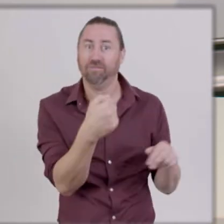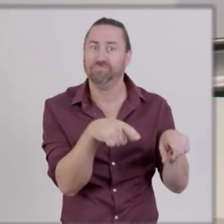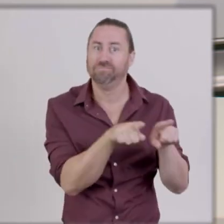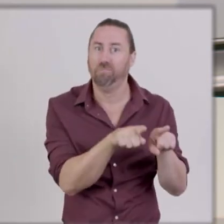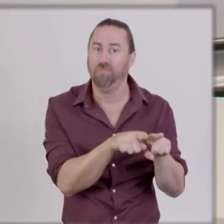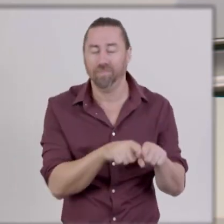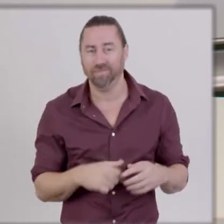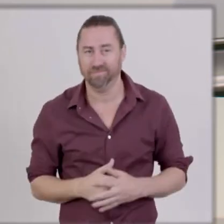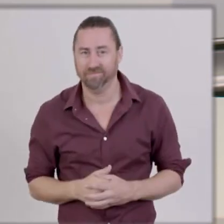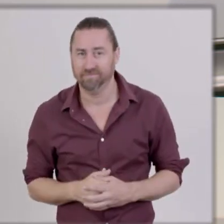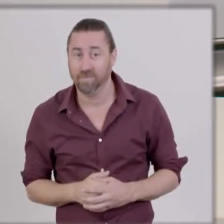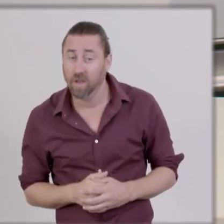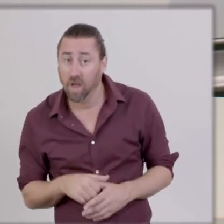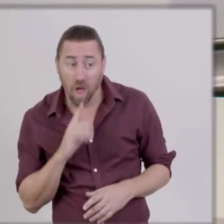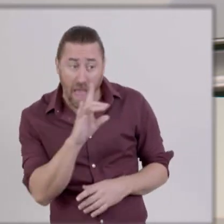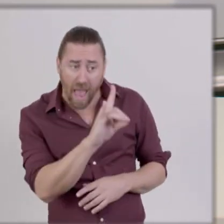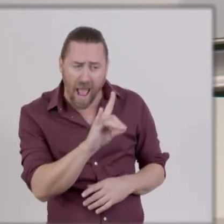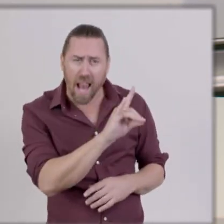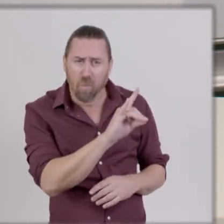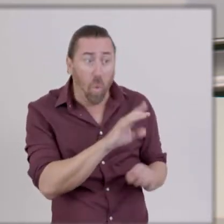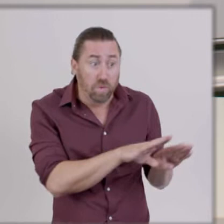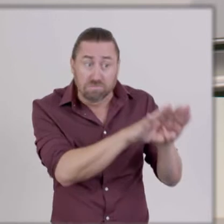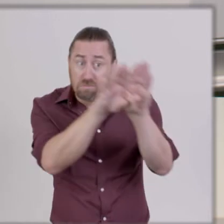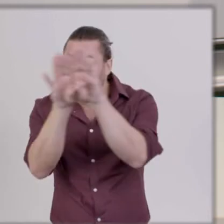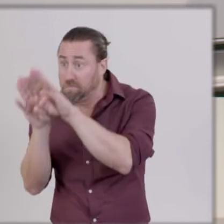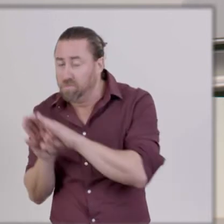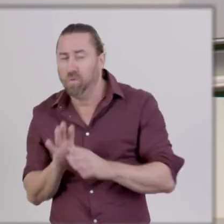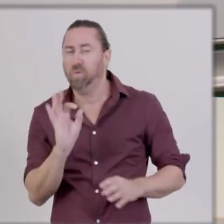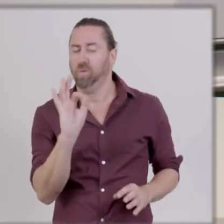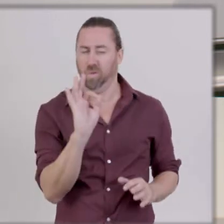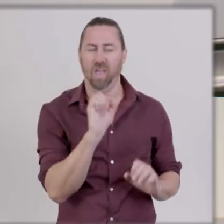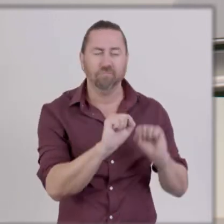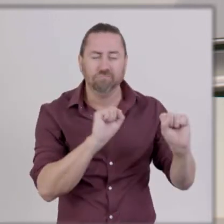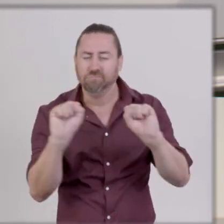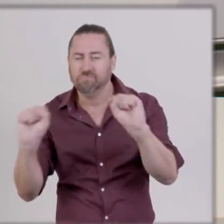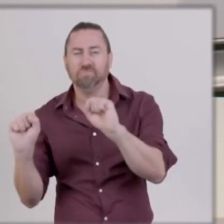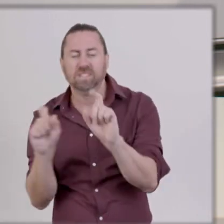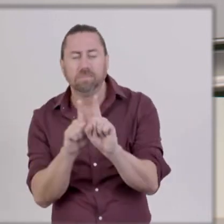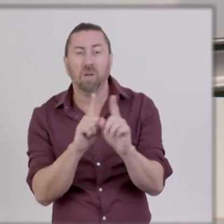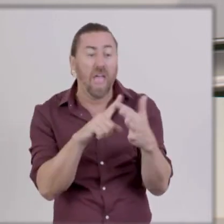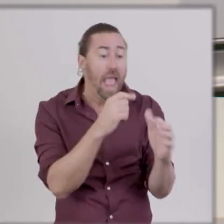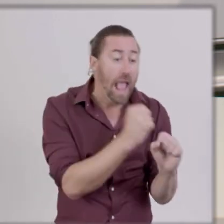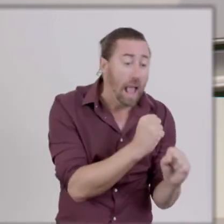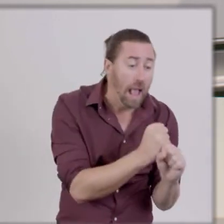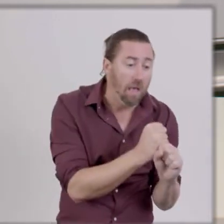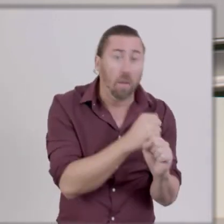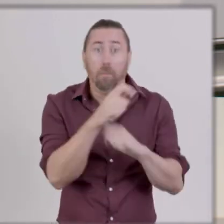While each type of animal is unique, they may share key stages, like the egg stage, young stage, and adult stage.